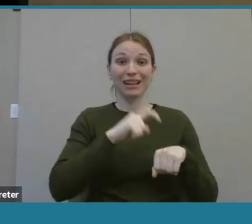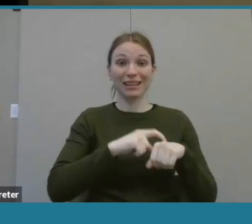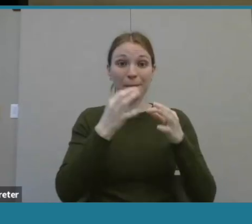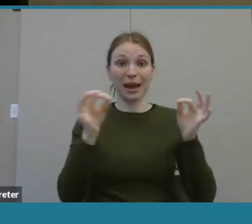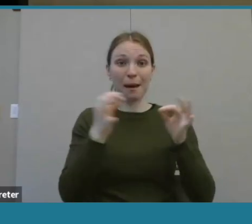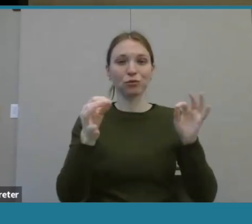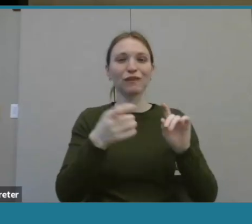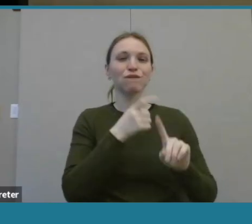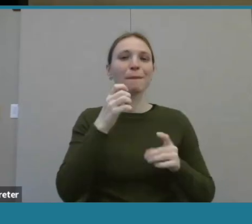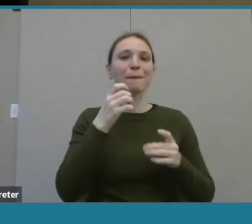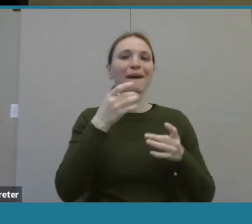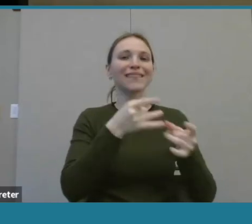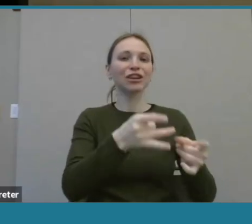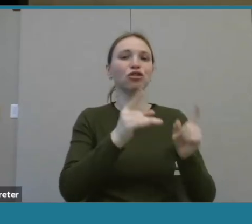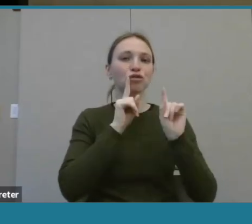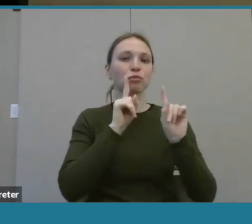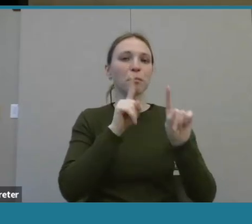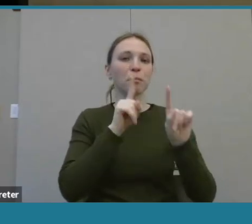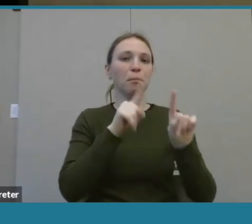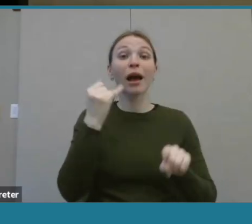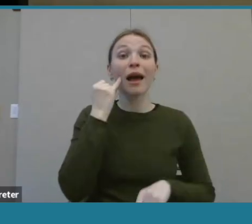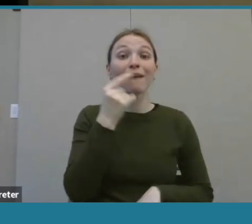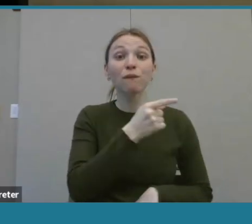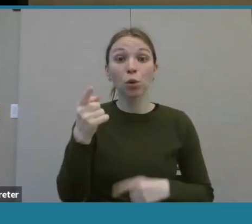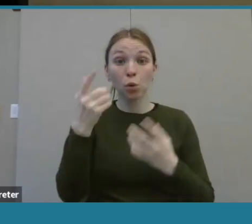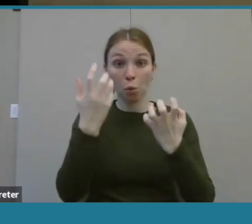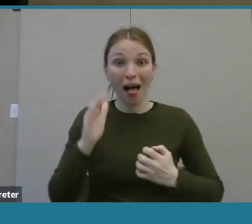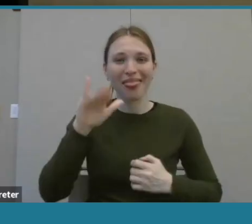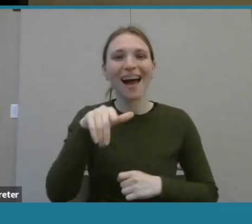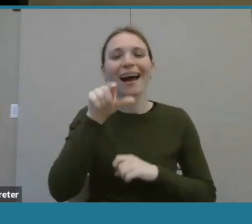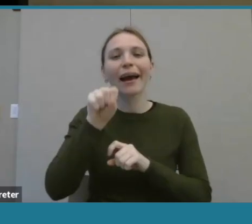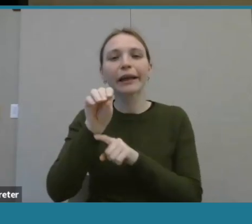you want to get that on your device, you can feel free to scan the QR code